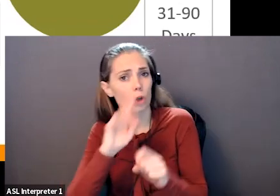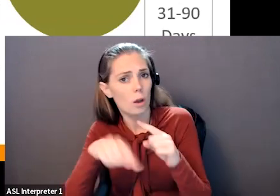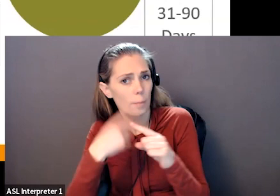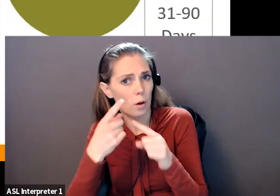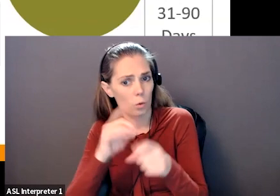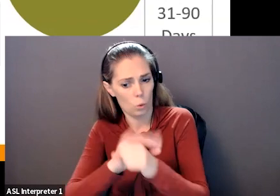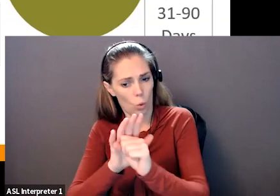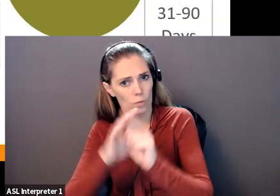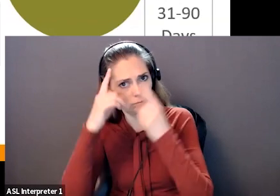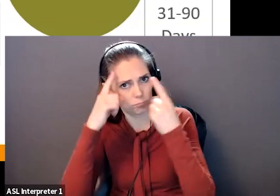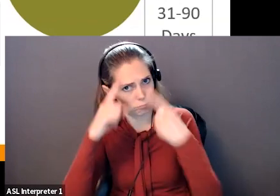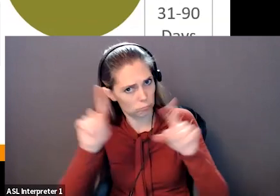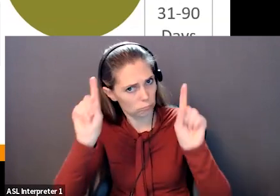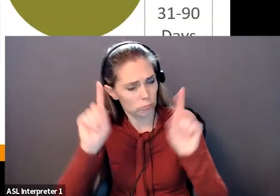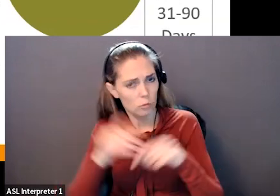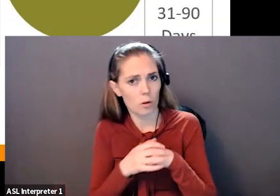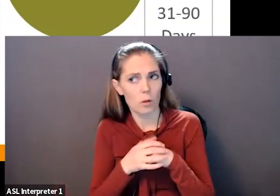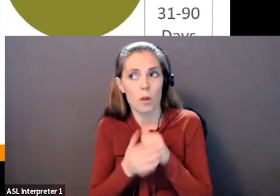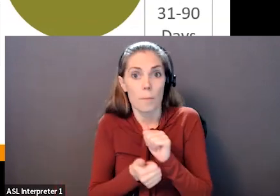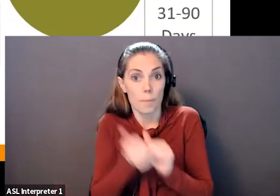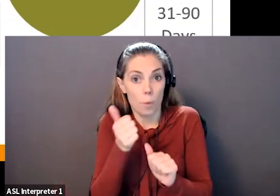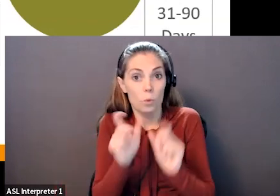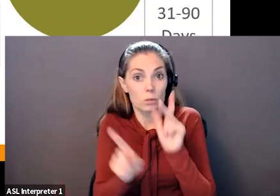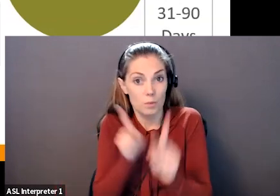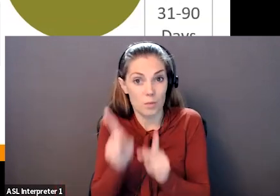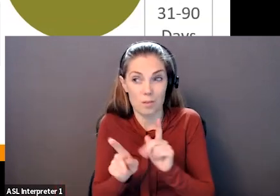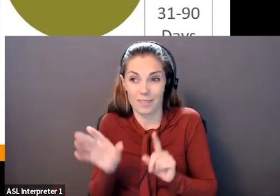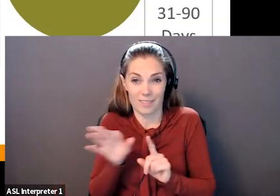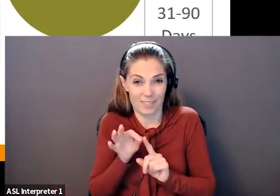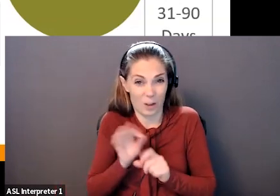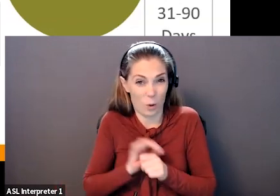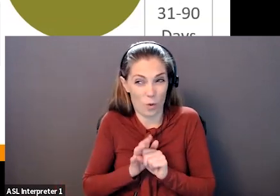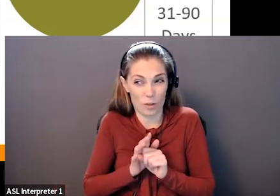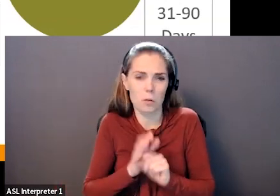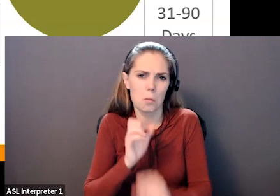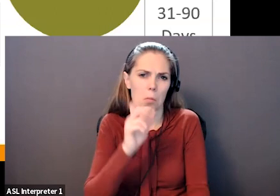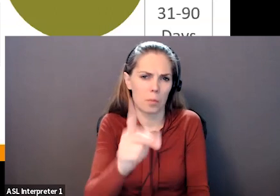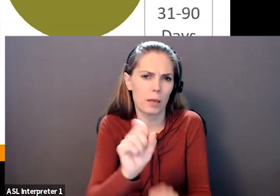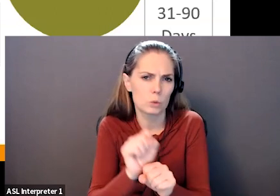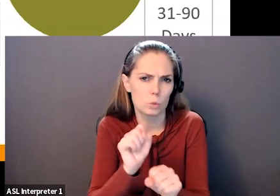return to work and they return to work relatively quickly, so this data is as of the end of October